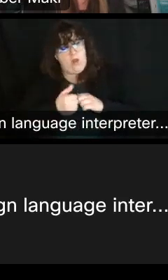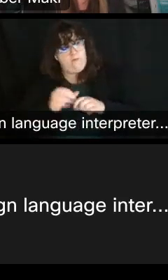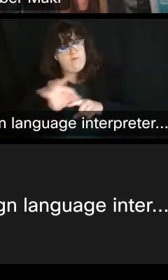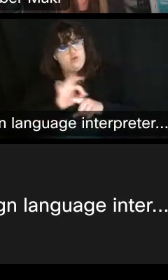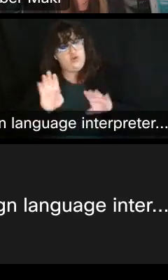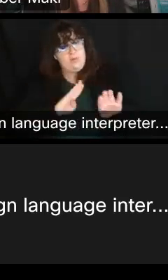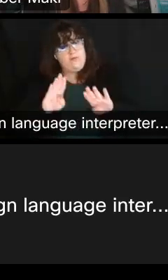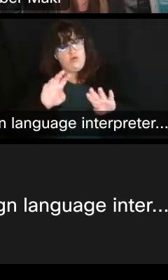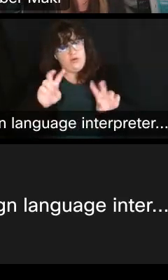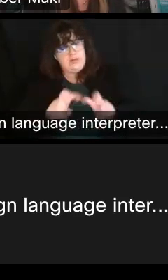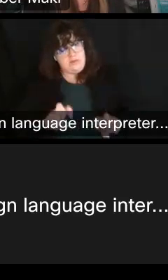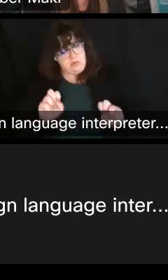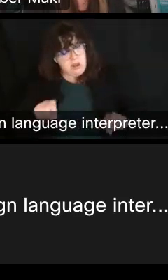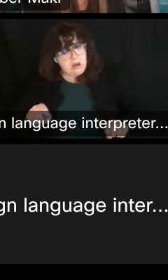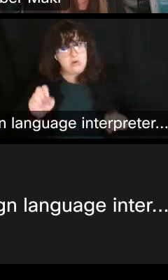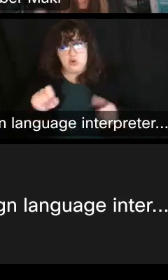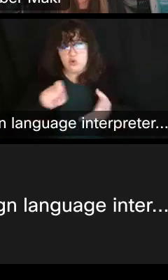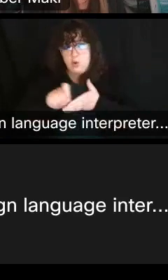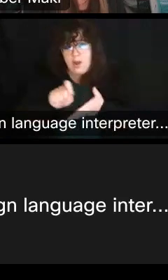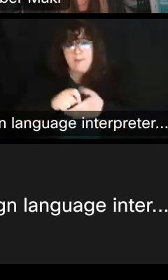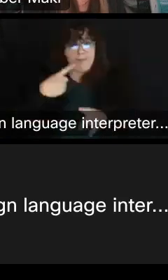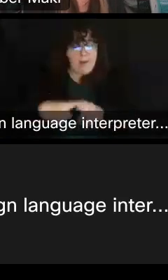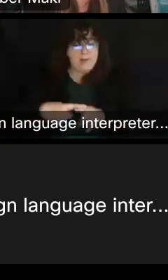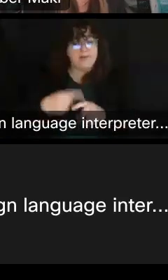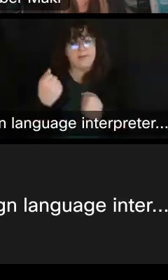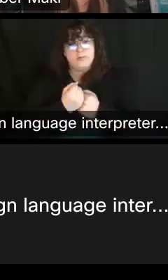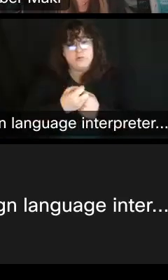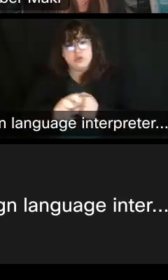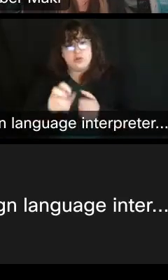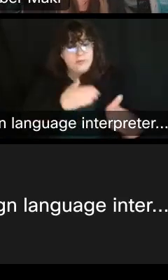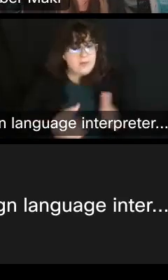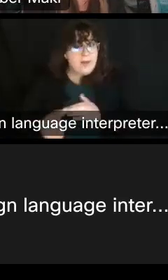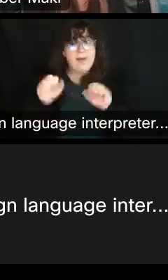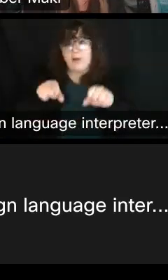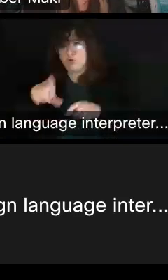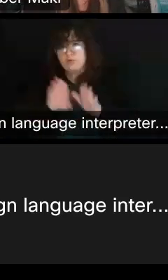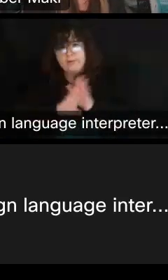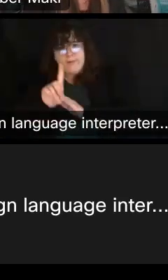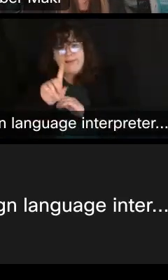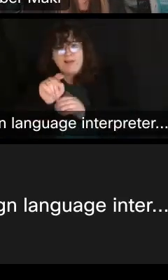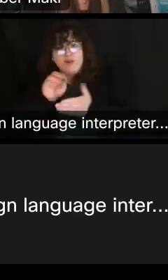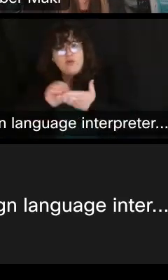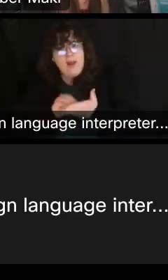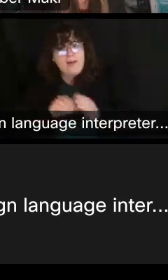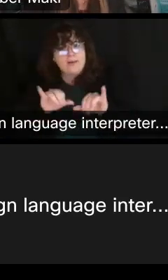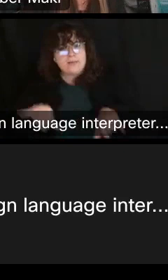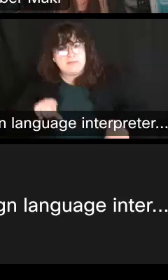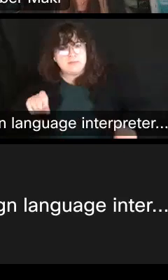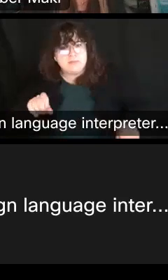write a positive support transition plan, develop data tracking systems. I've worked as a direct